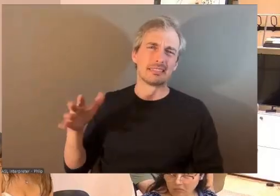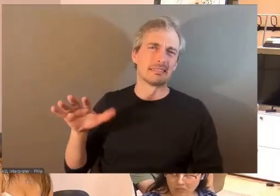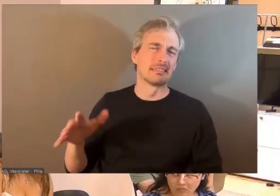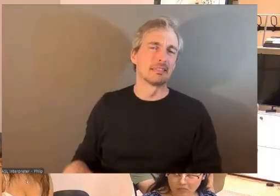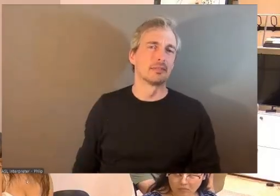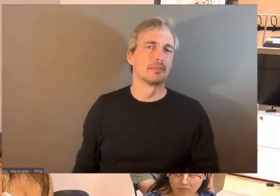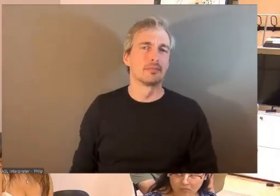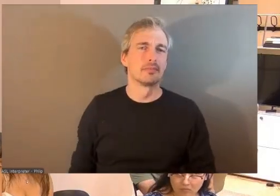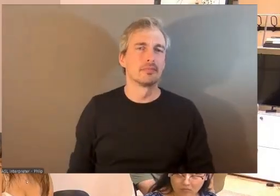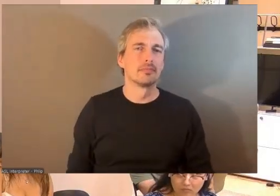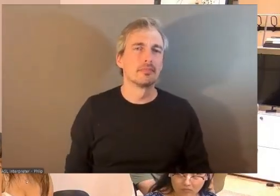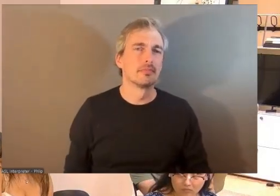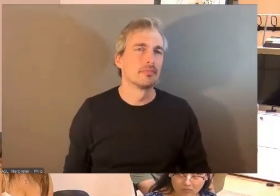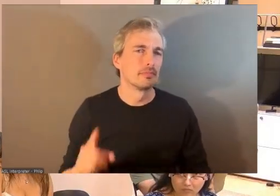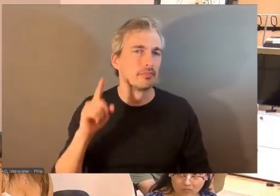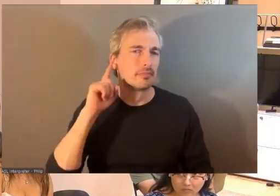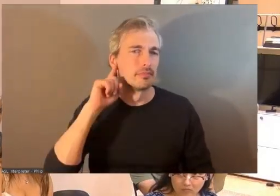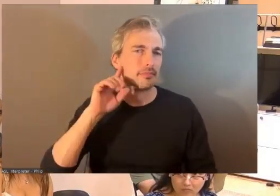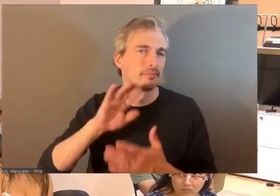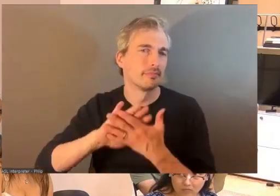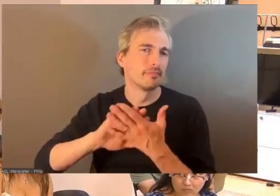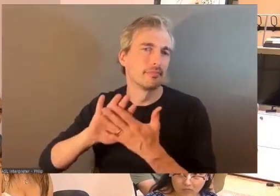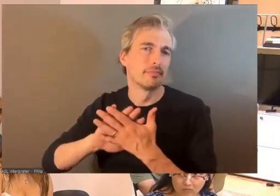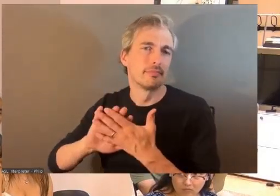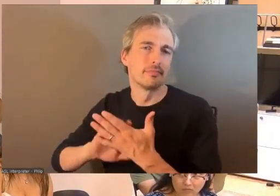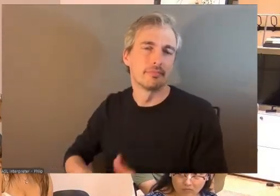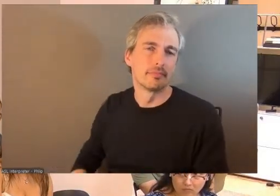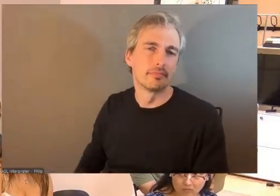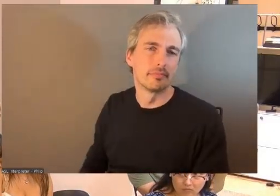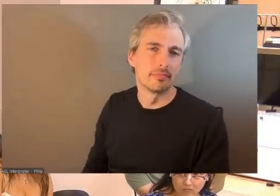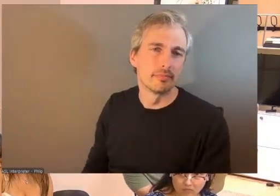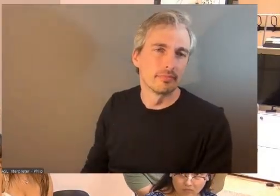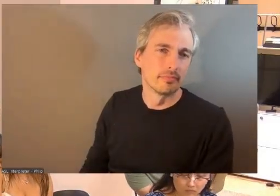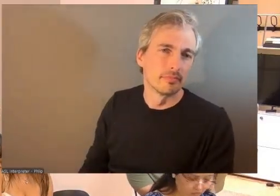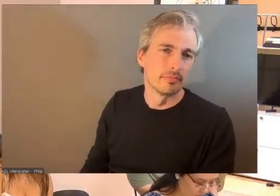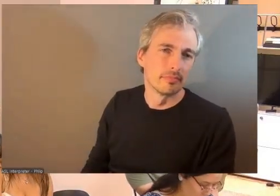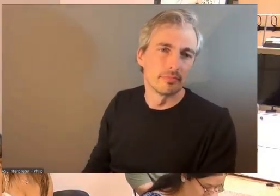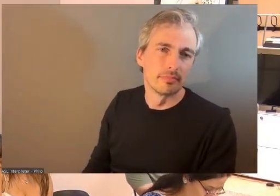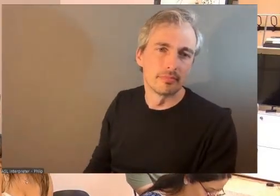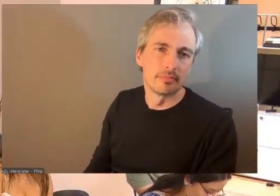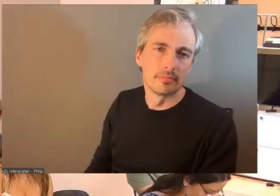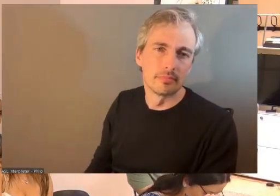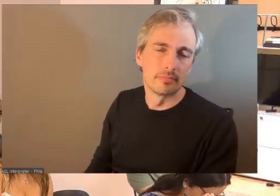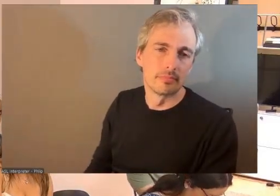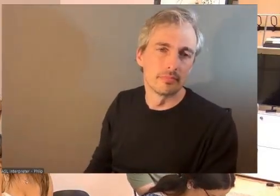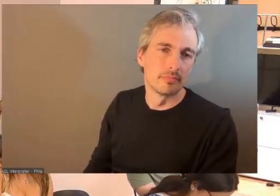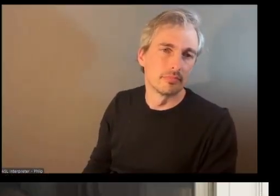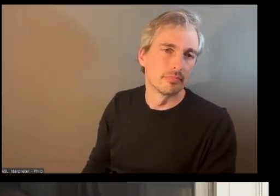the ... That's true. The comment online was, you could link the glossary term. Yeah.